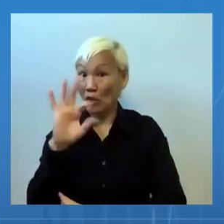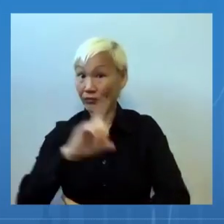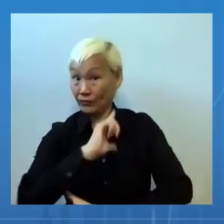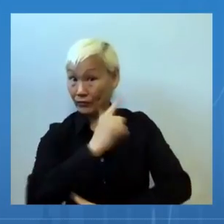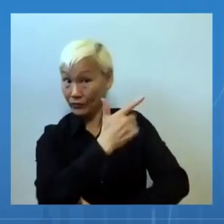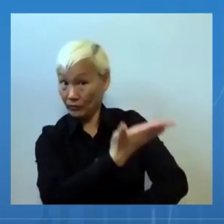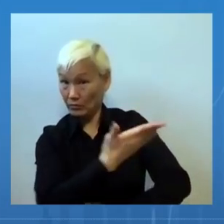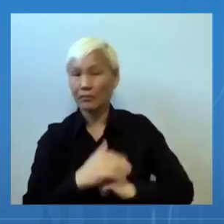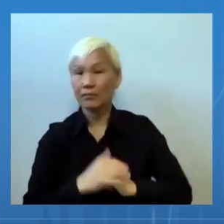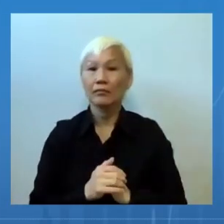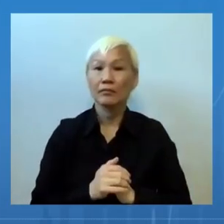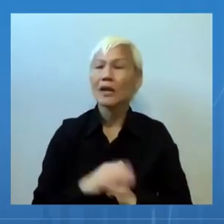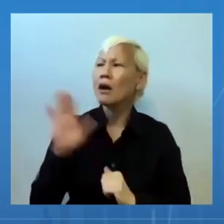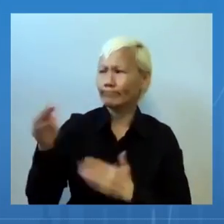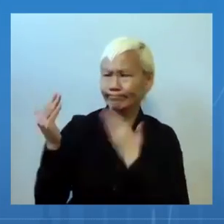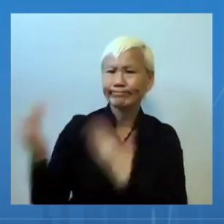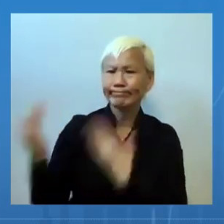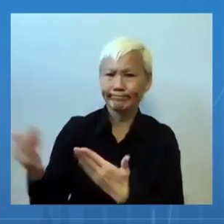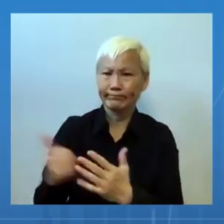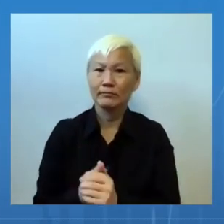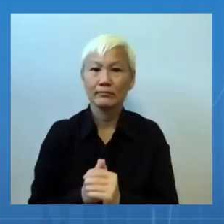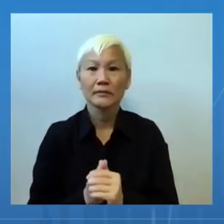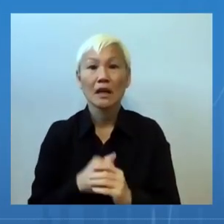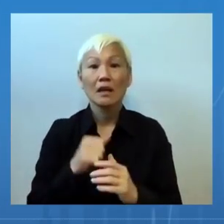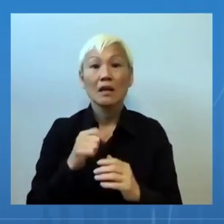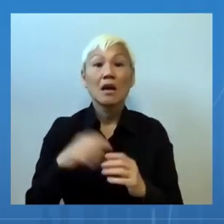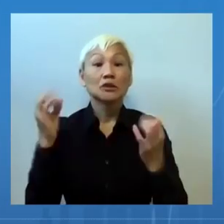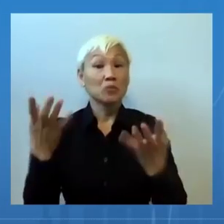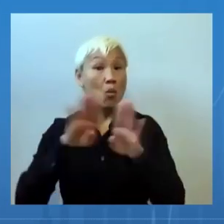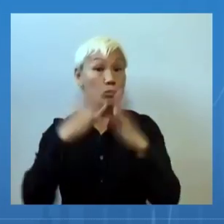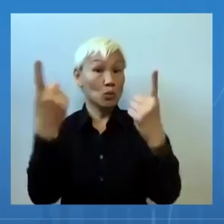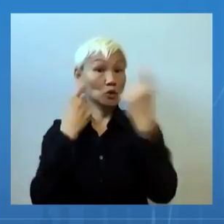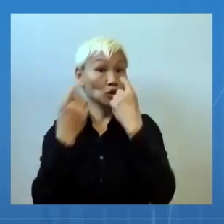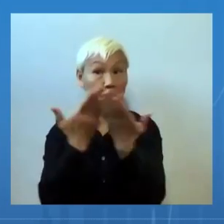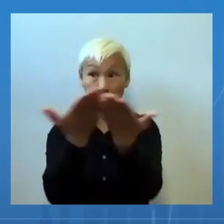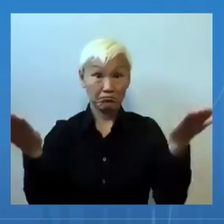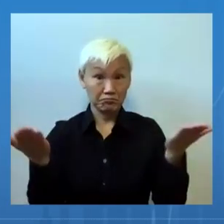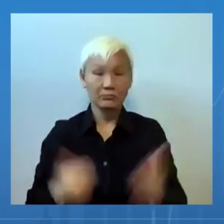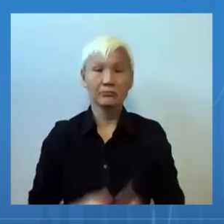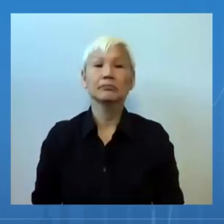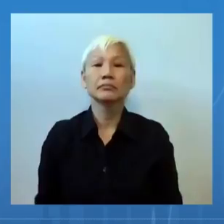Let's open it up for a few questions. Kevin? Moderator: Thanks, Jeff. And since we started a few late,